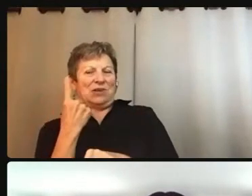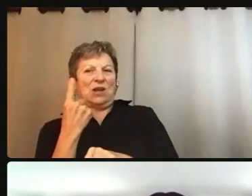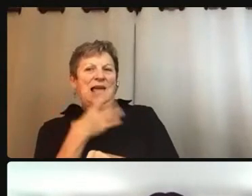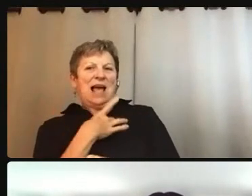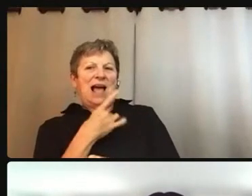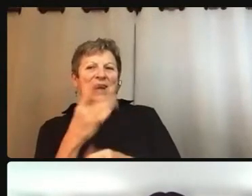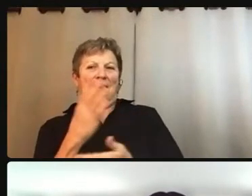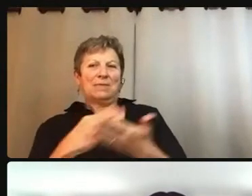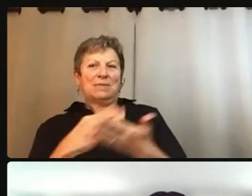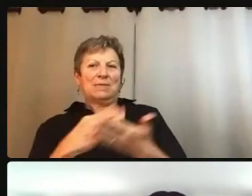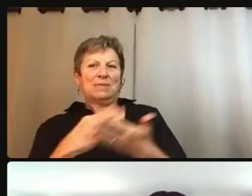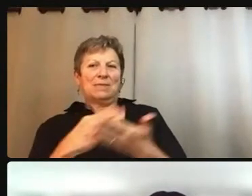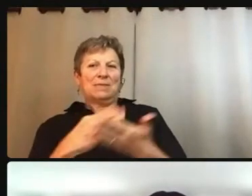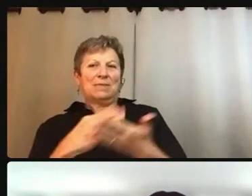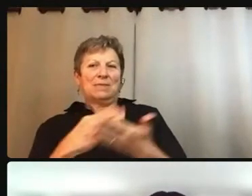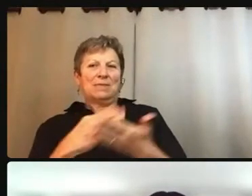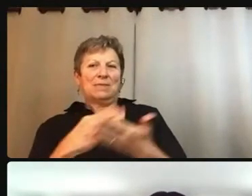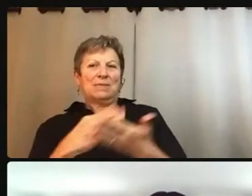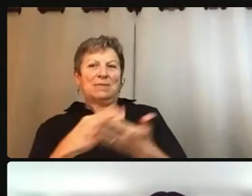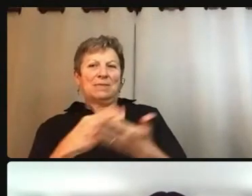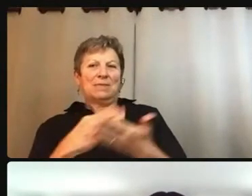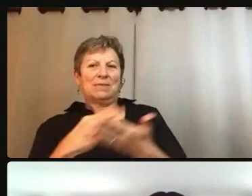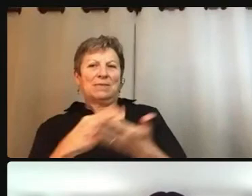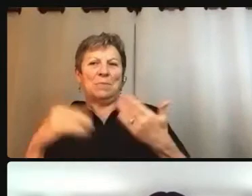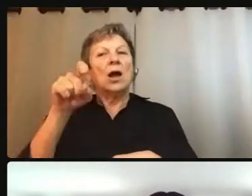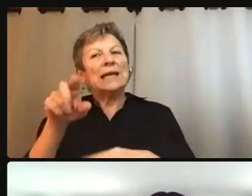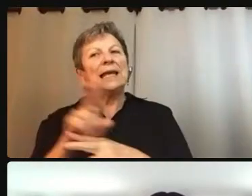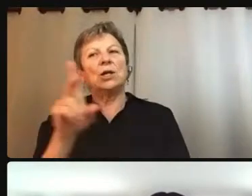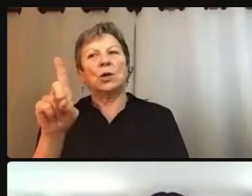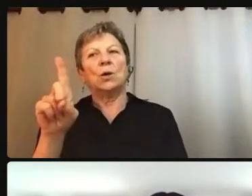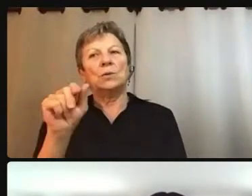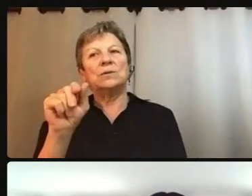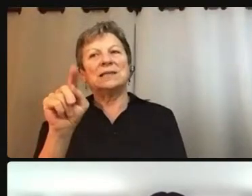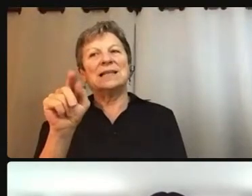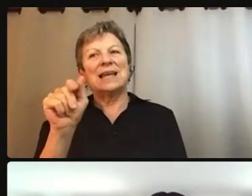OKAY, SO I'LL ADD TO THIS THE BEST I UNDERSTAND